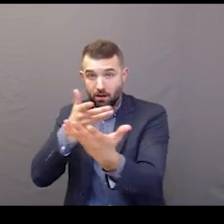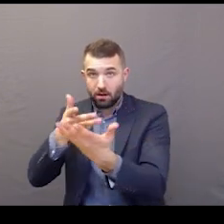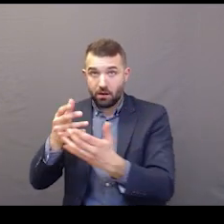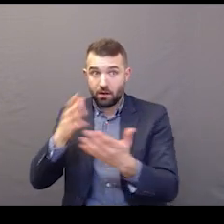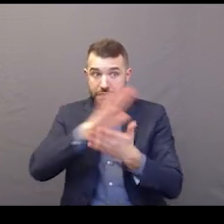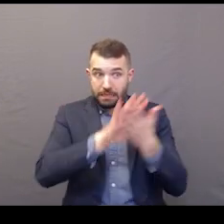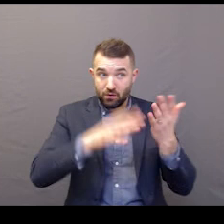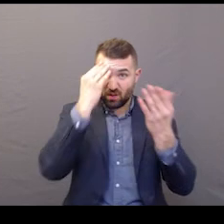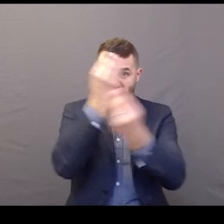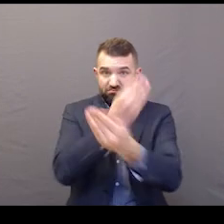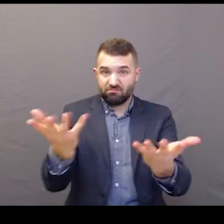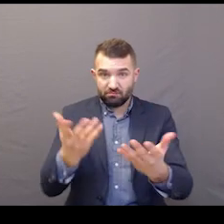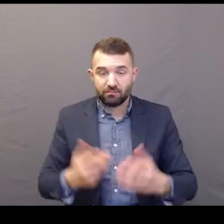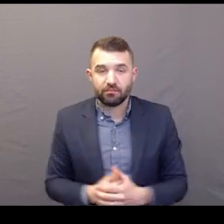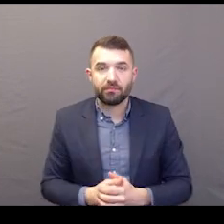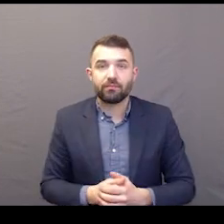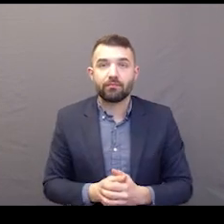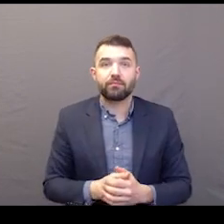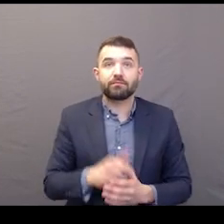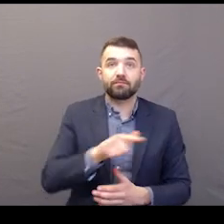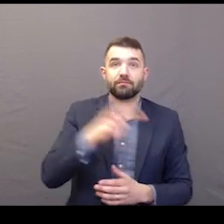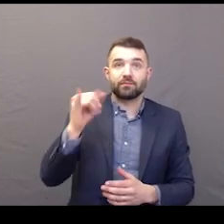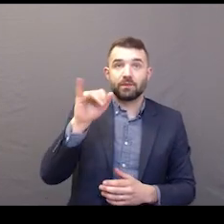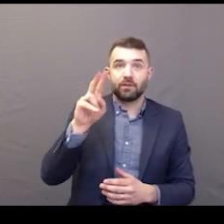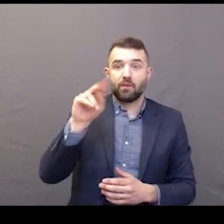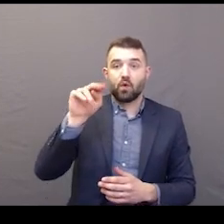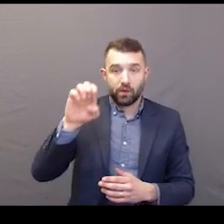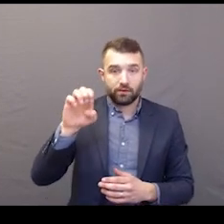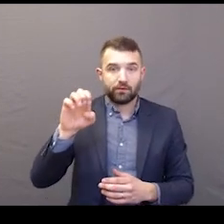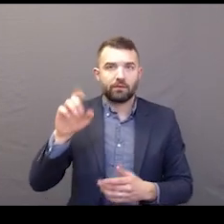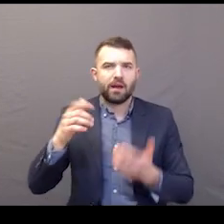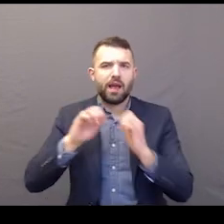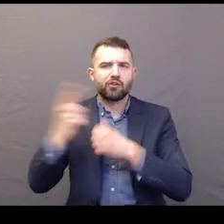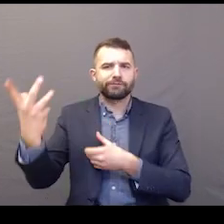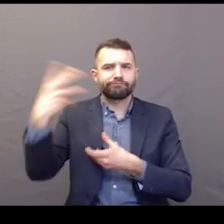Now, I’ll turn it back over to Ivonne to talk about how you can stay engaged with the project moving forward.